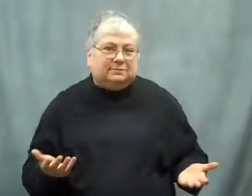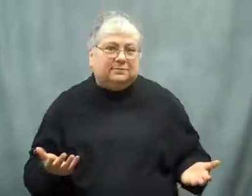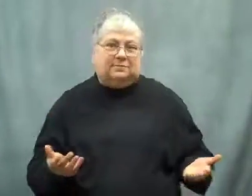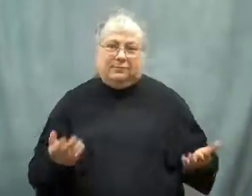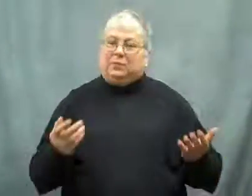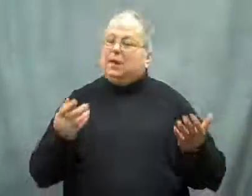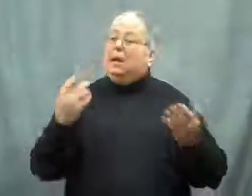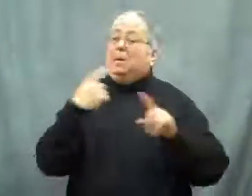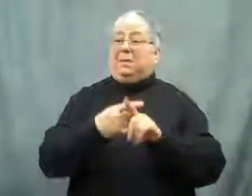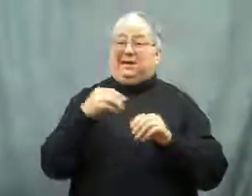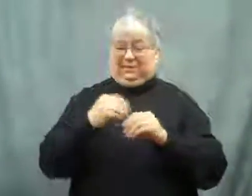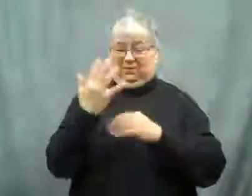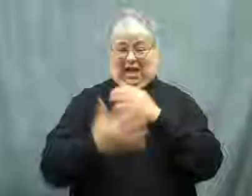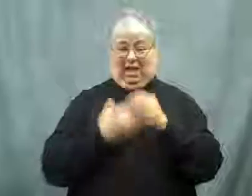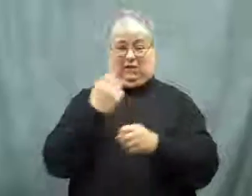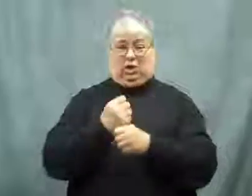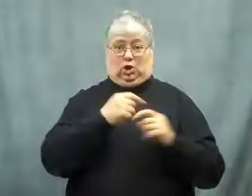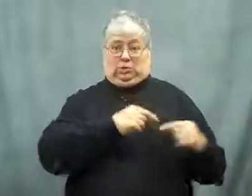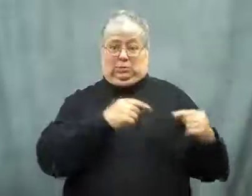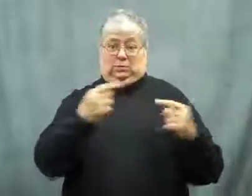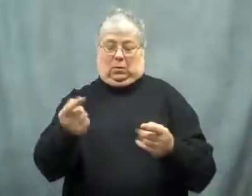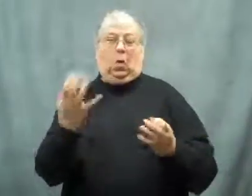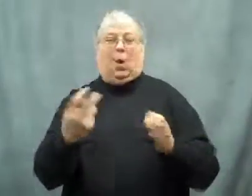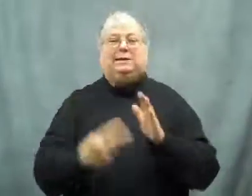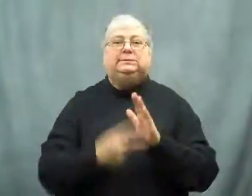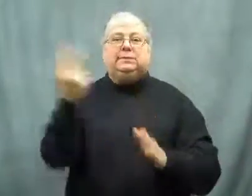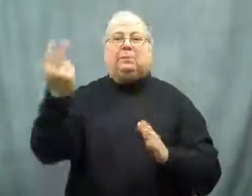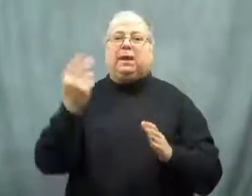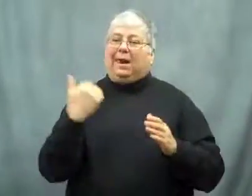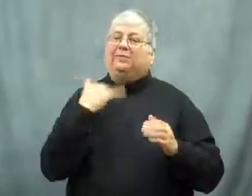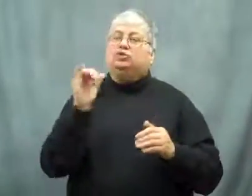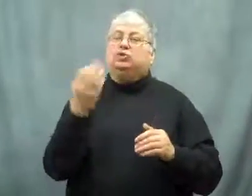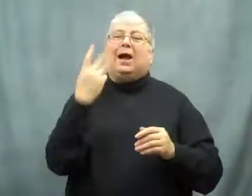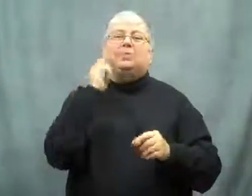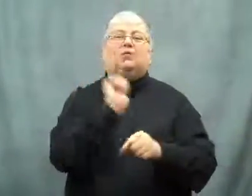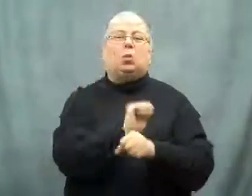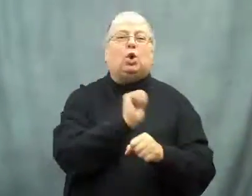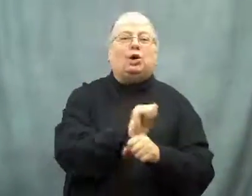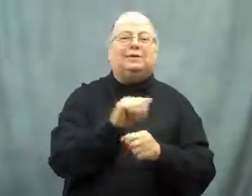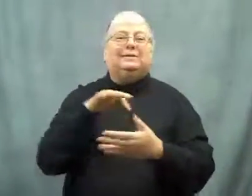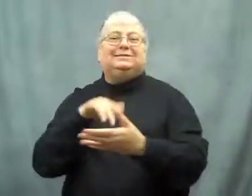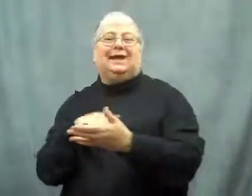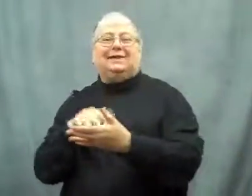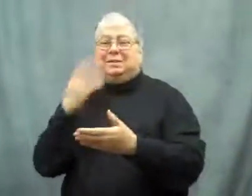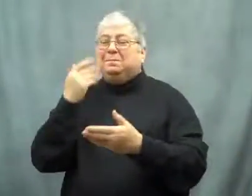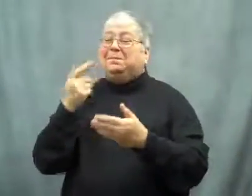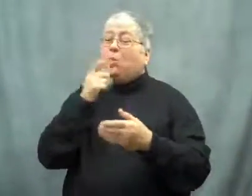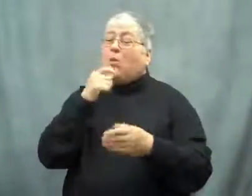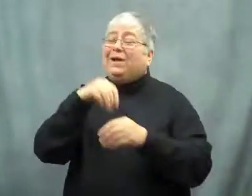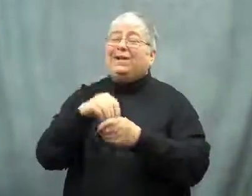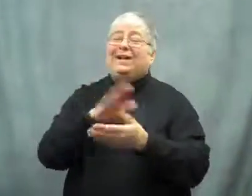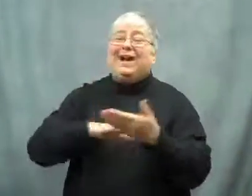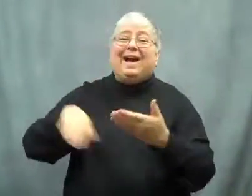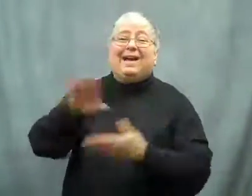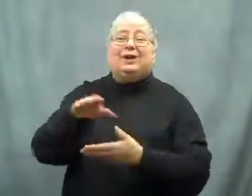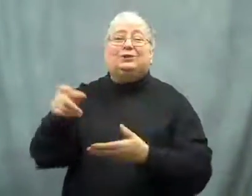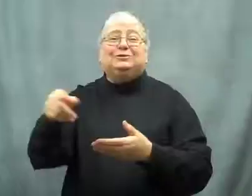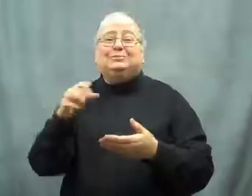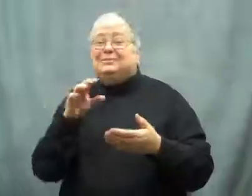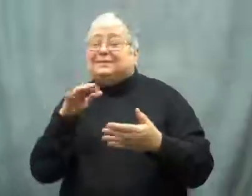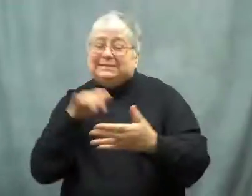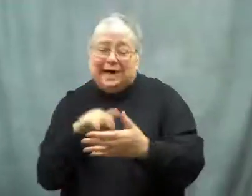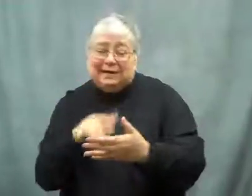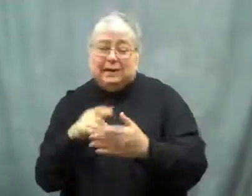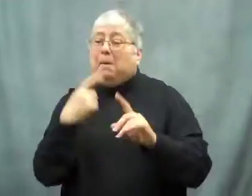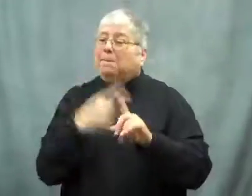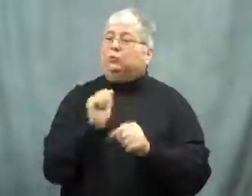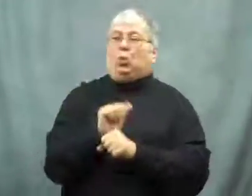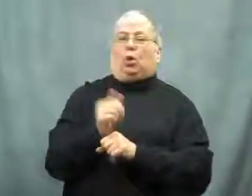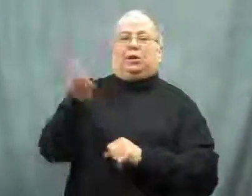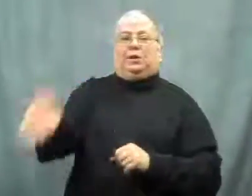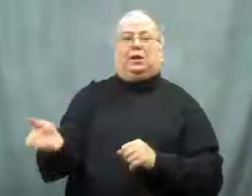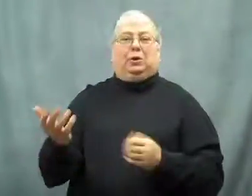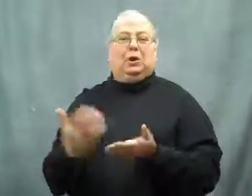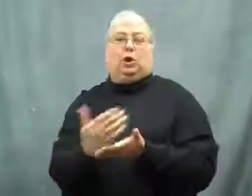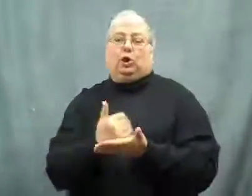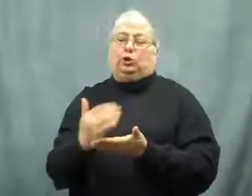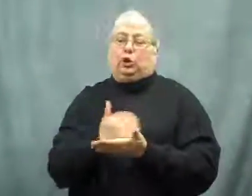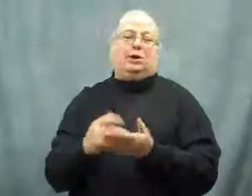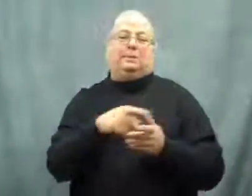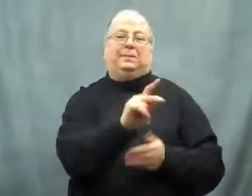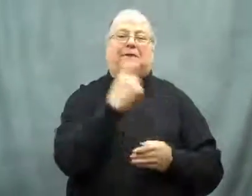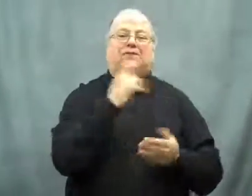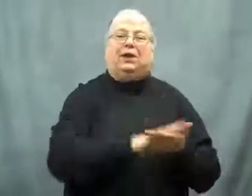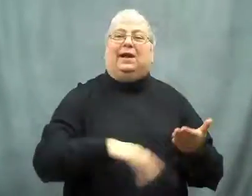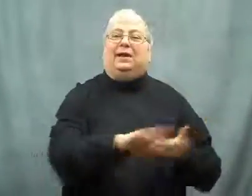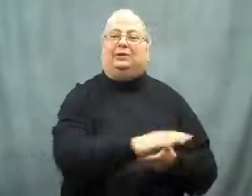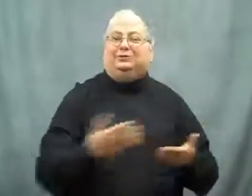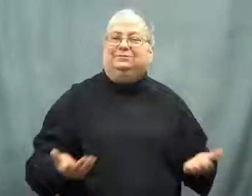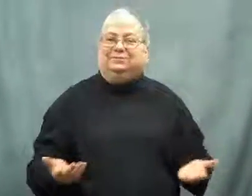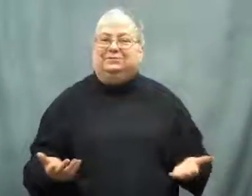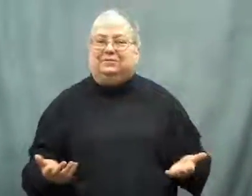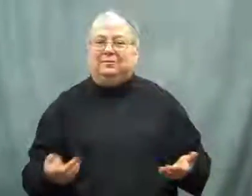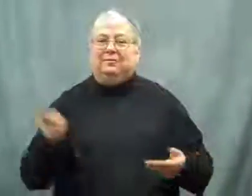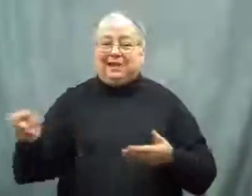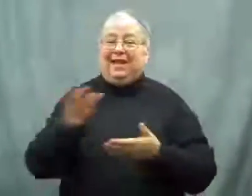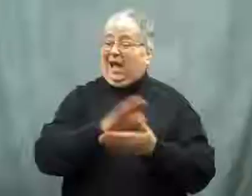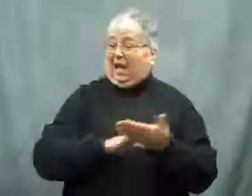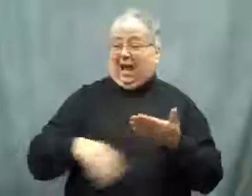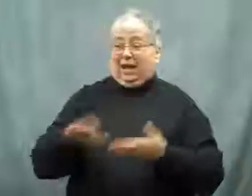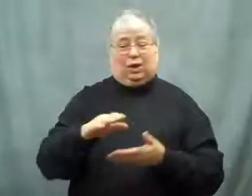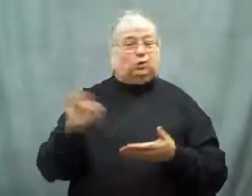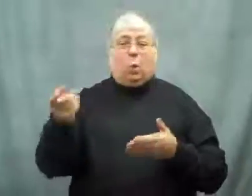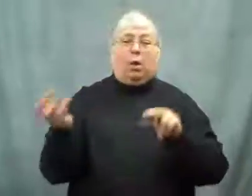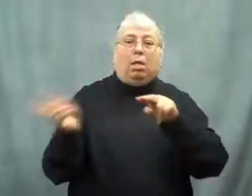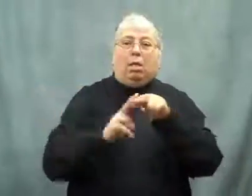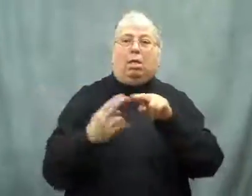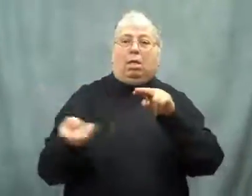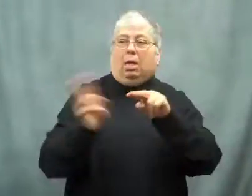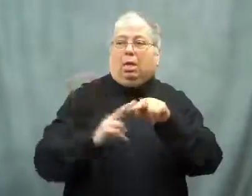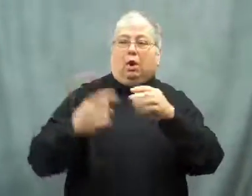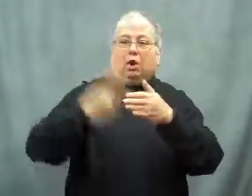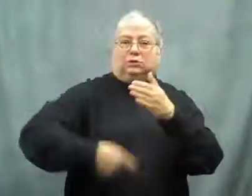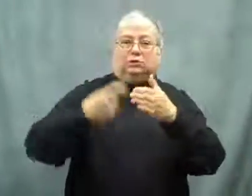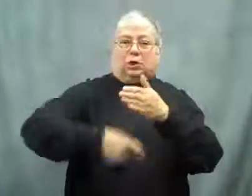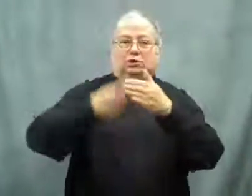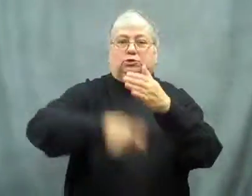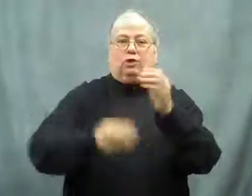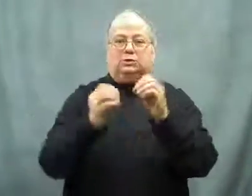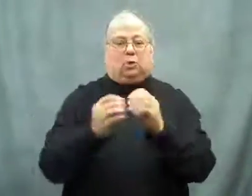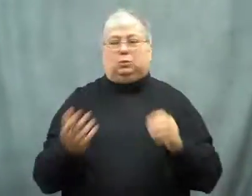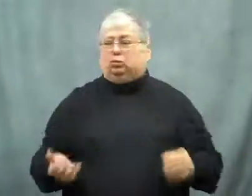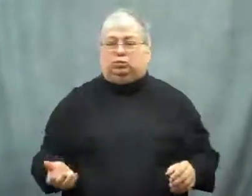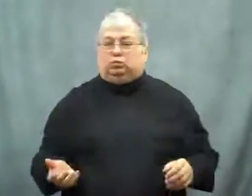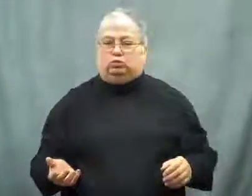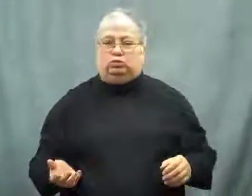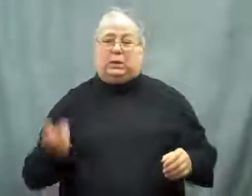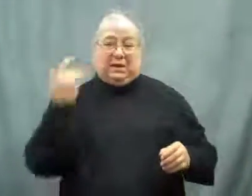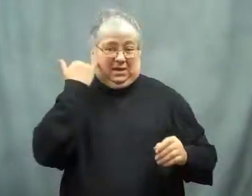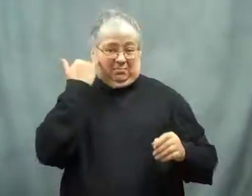He wants to double work/study jobs over the next five years